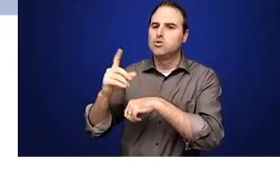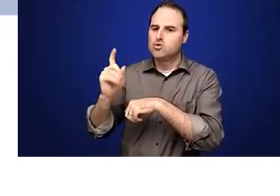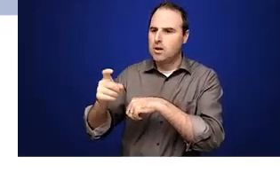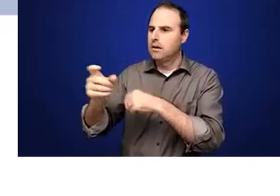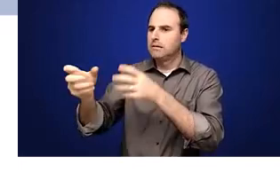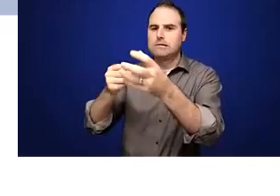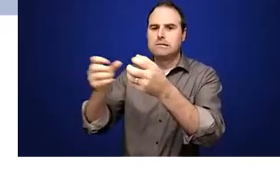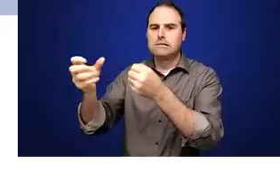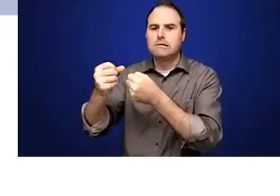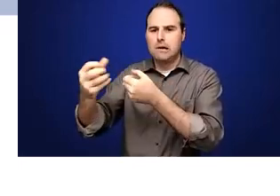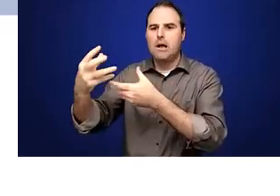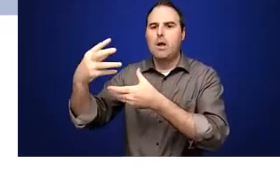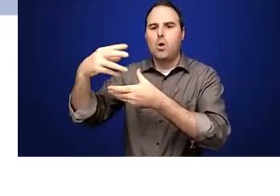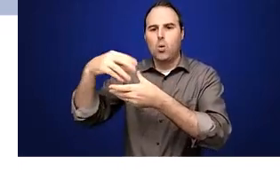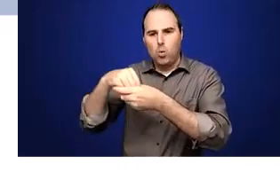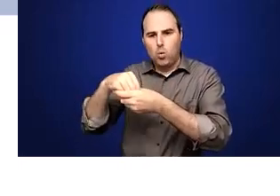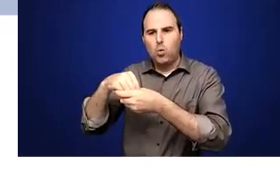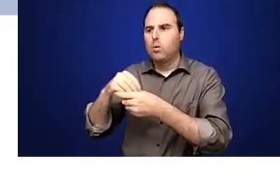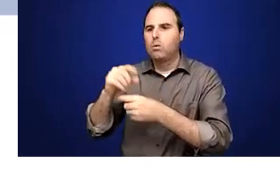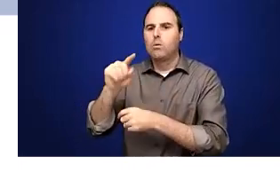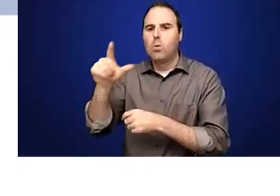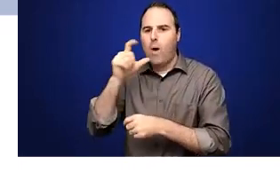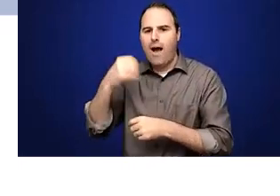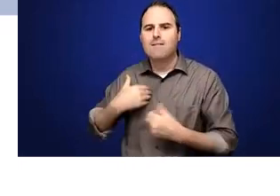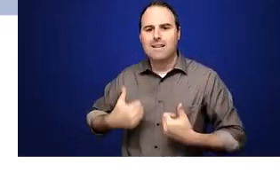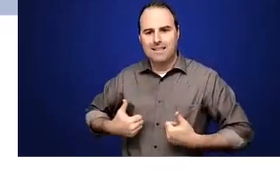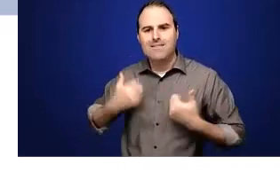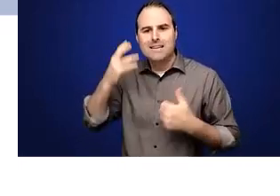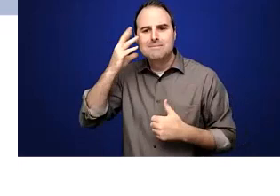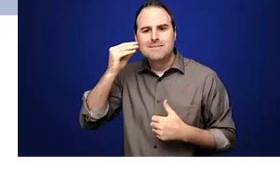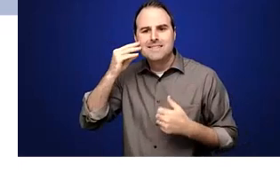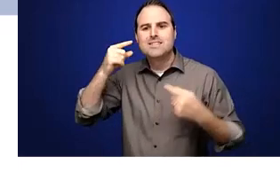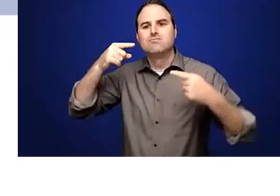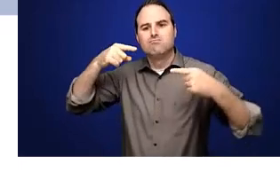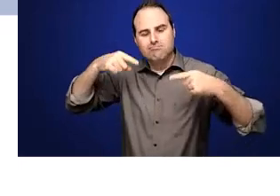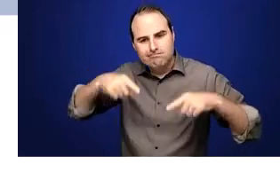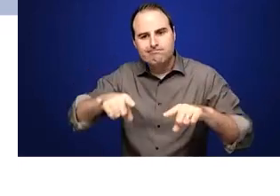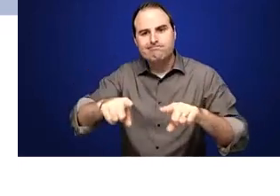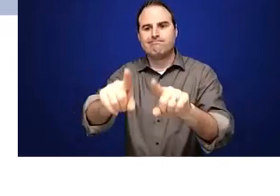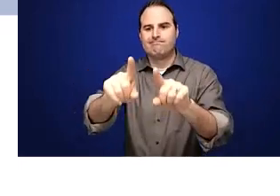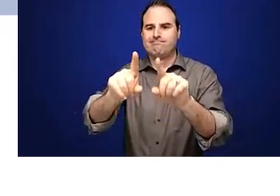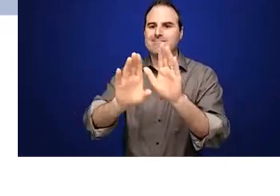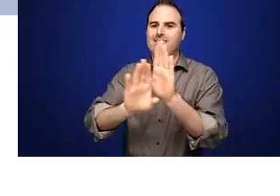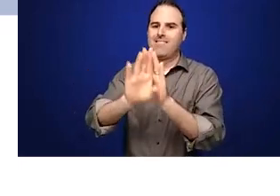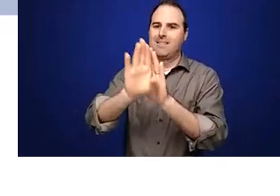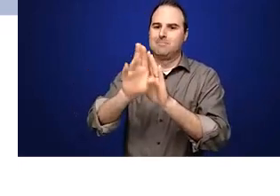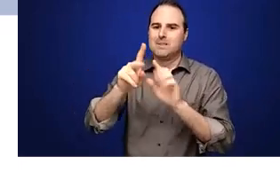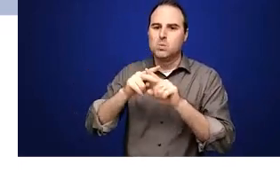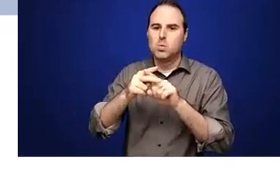throughout the development of the tool instead of just at the end stages where we would test the tool.